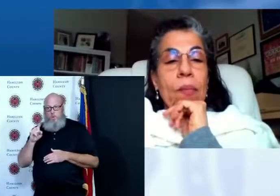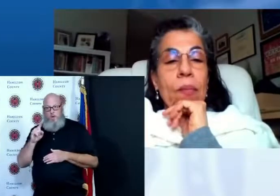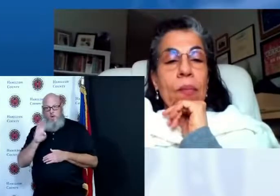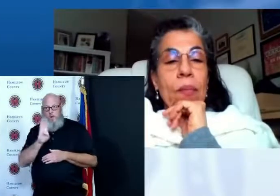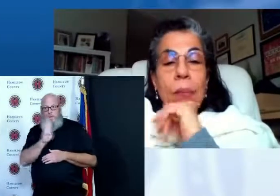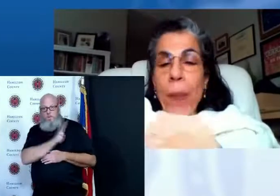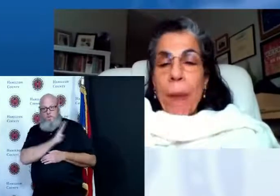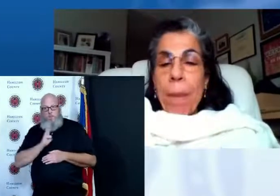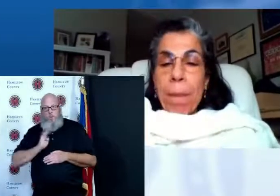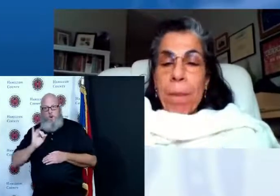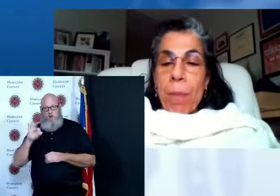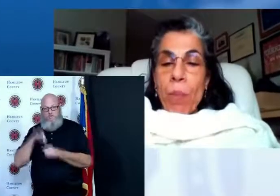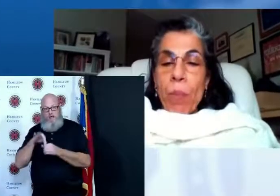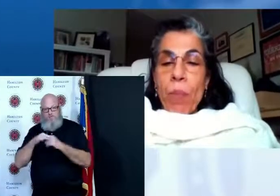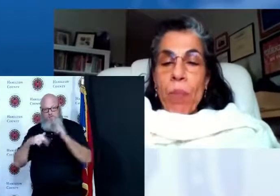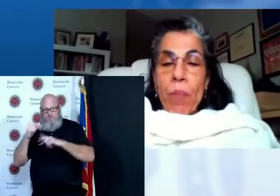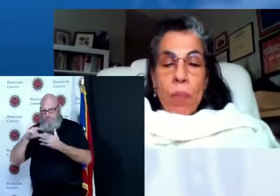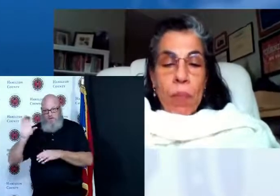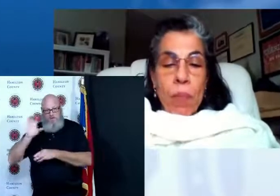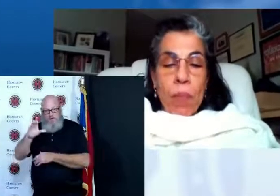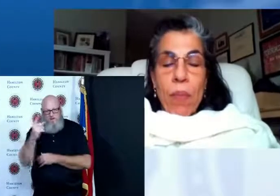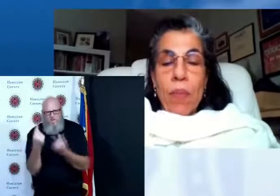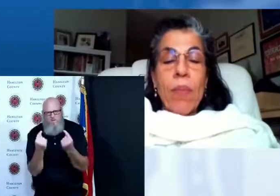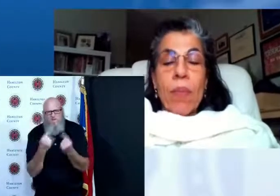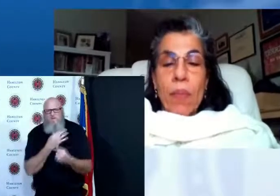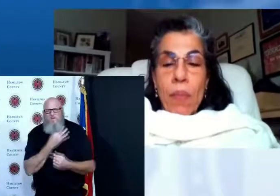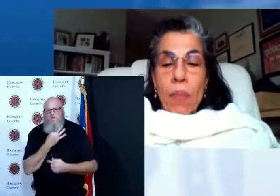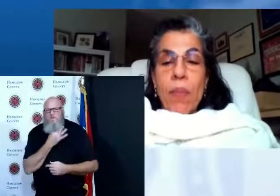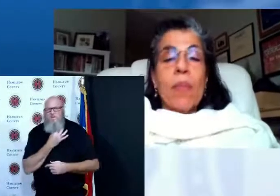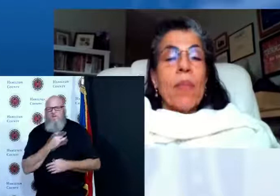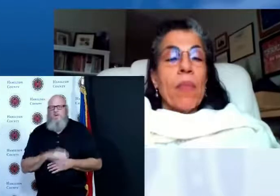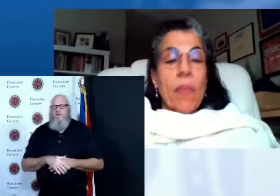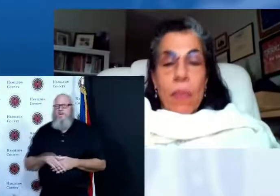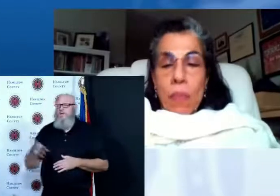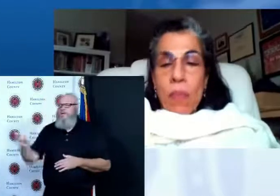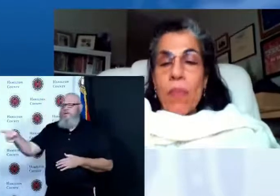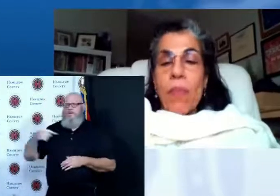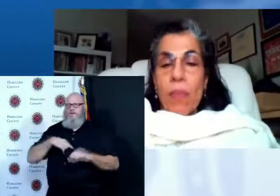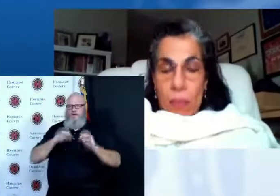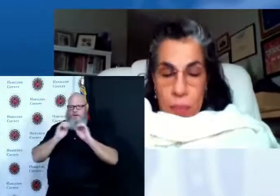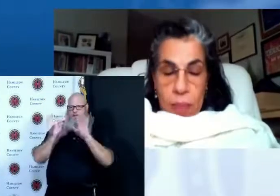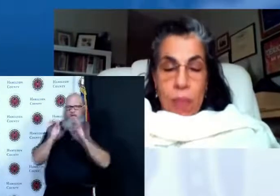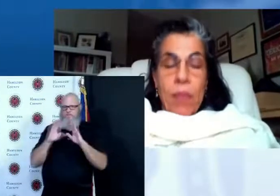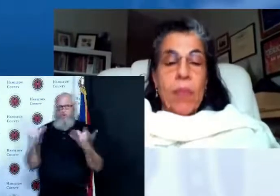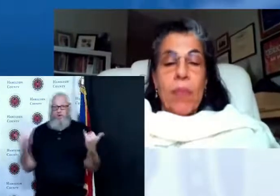so 500 doses are actually being distributed today and tomorrow in Forest Park we received at some